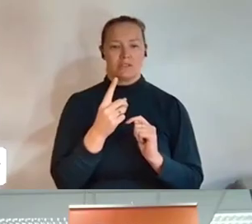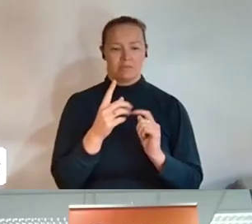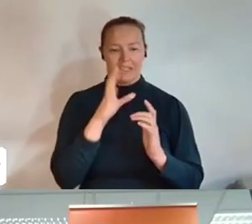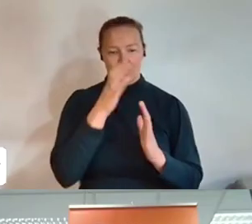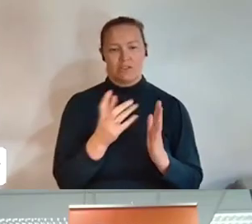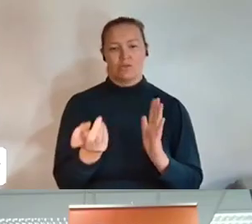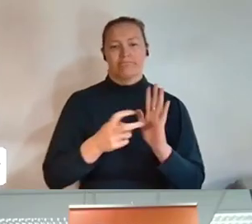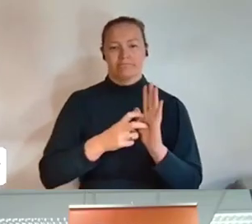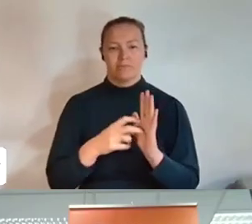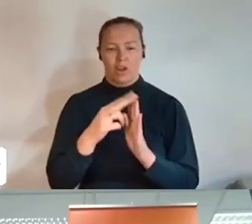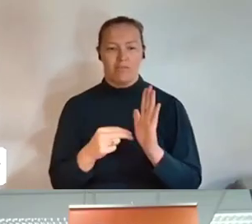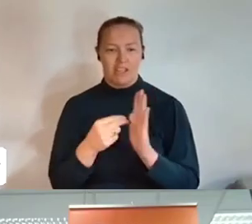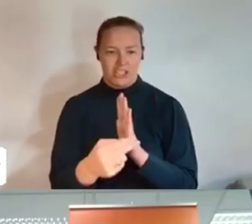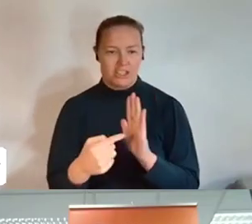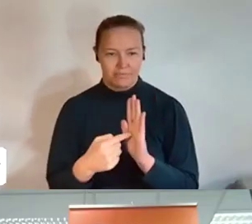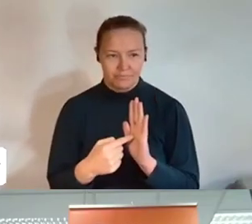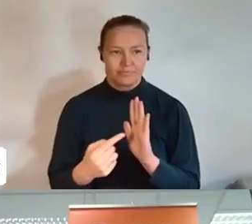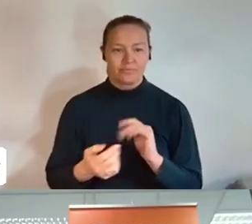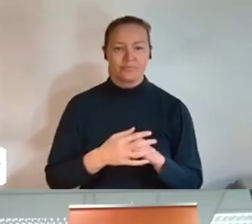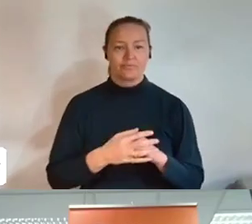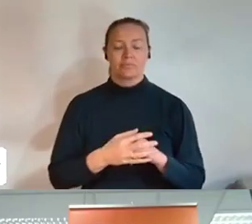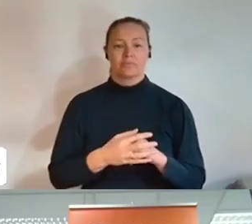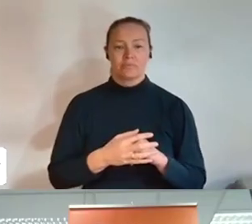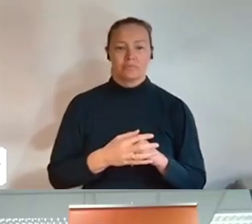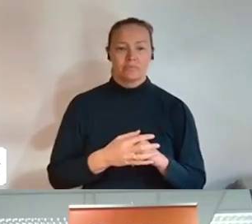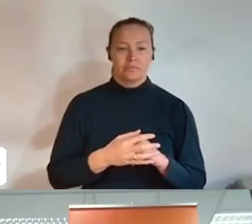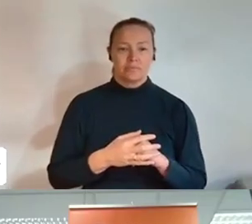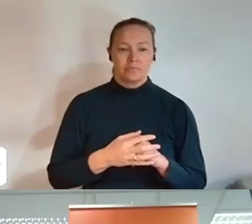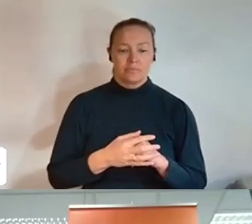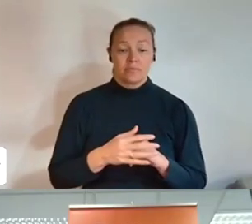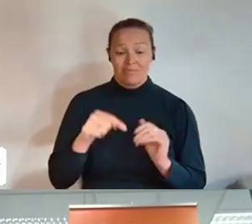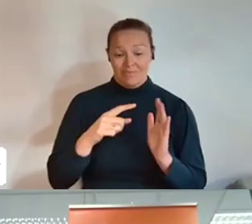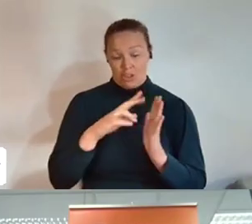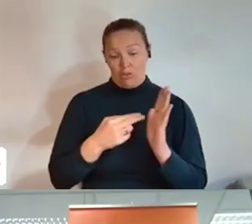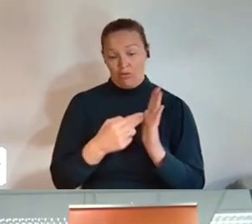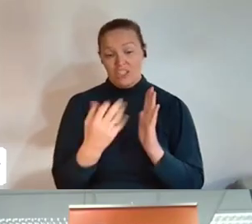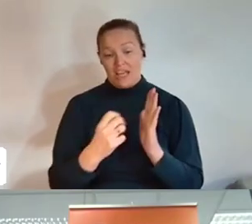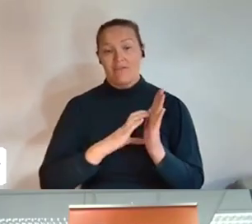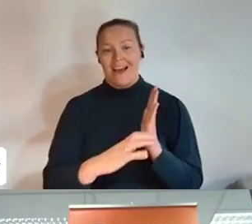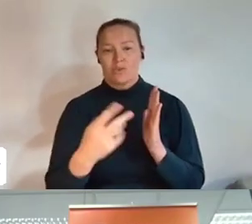Persons With Disabilities. And included in the convention is article 33, which I believe is one